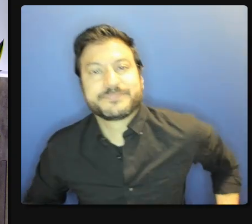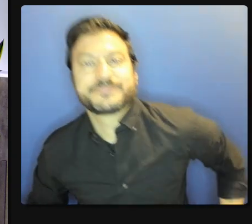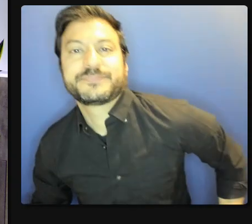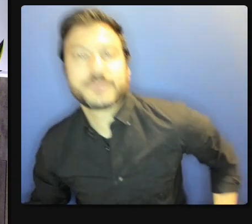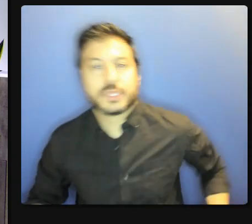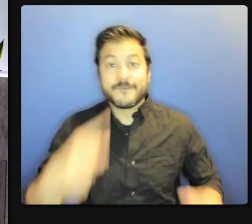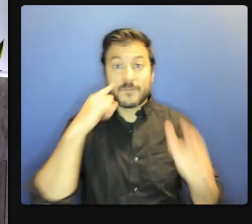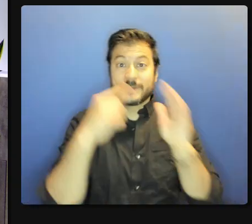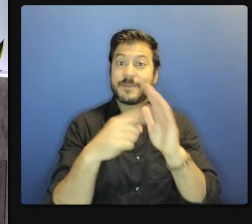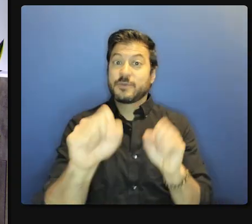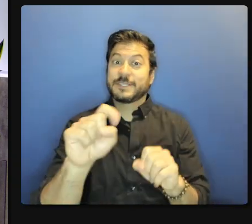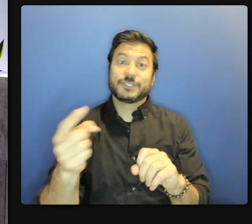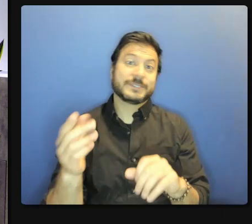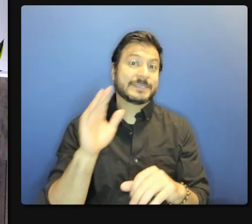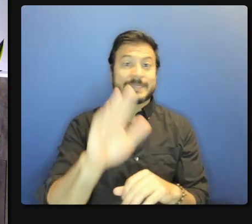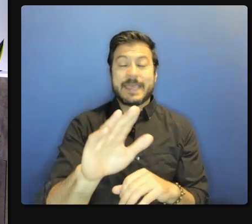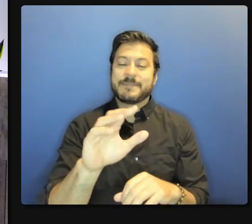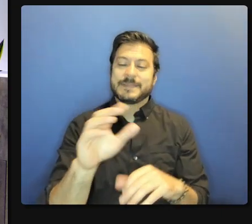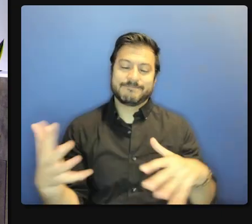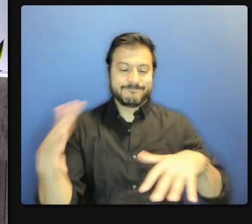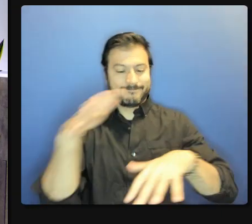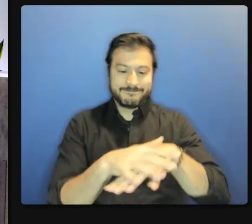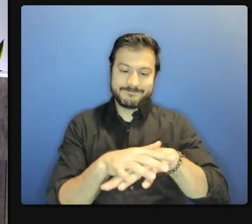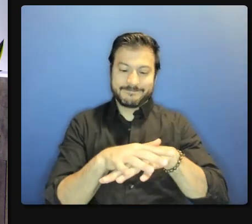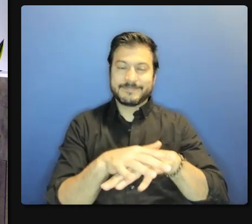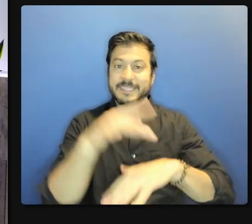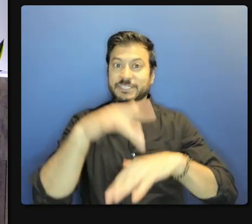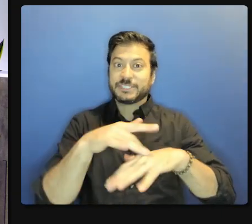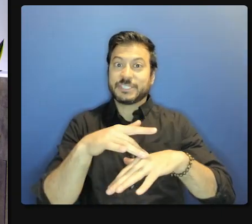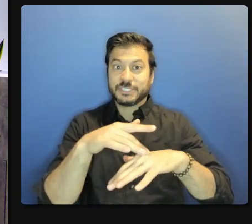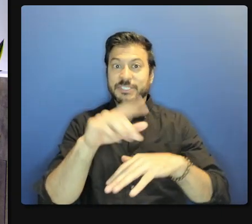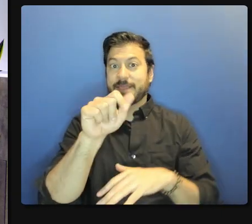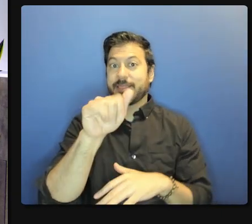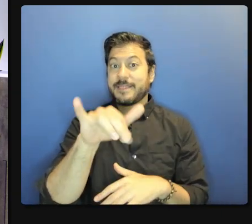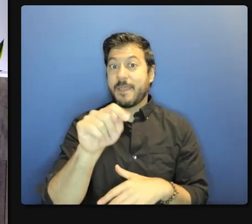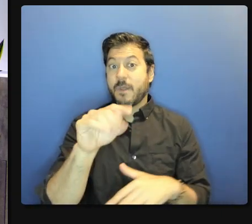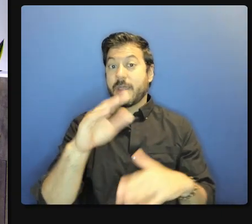You could just slap a static touch layout on top of your console native game